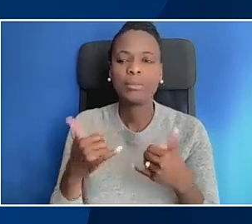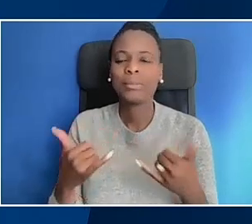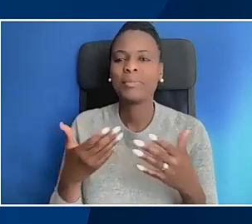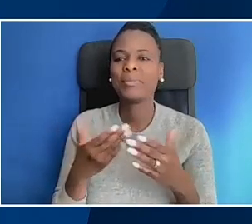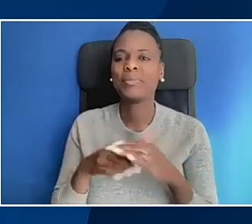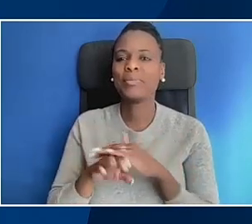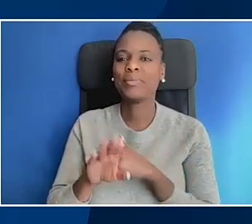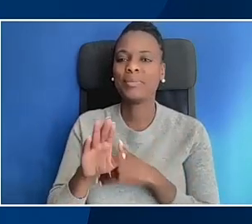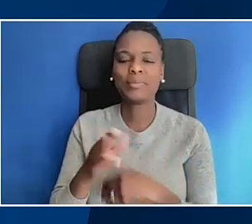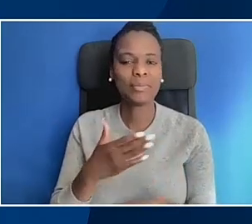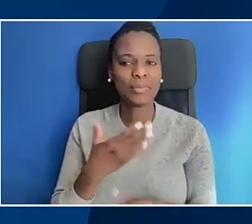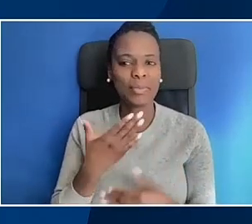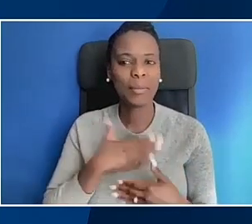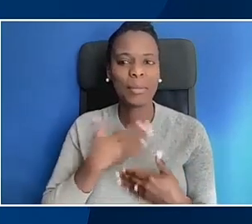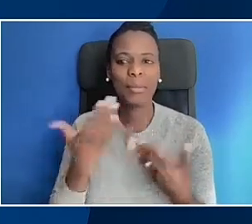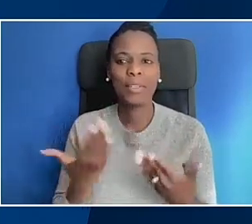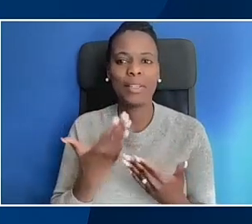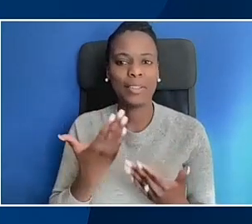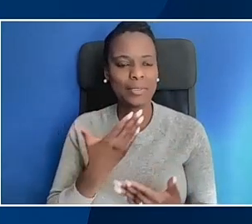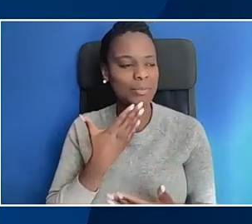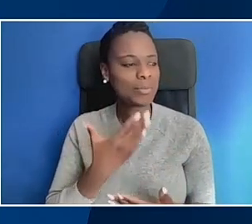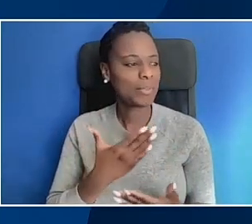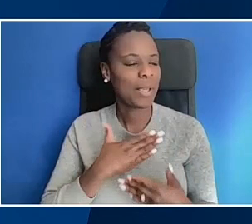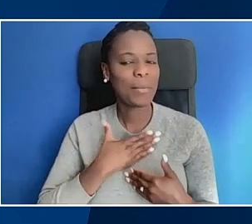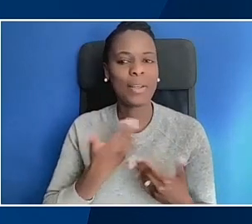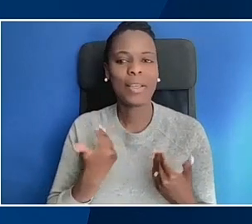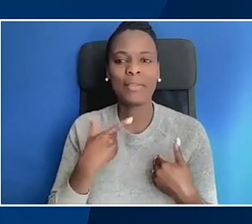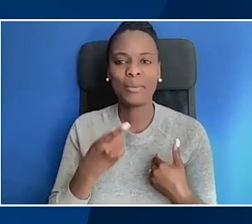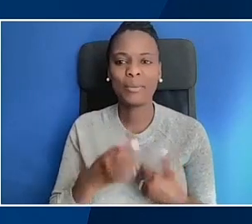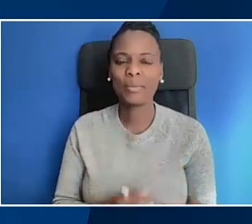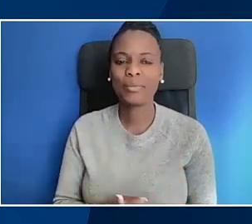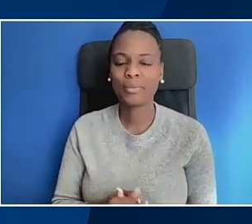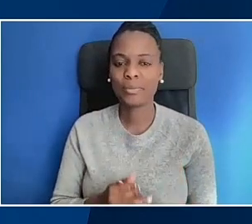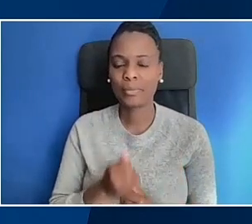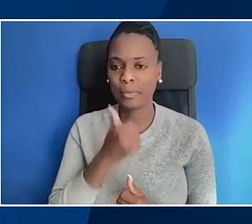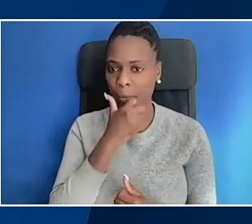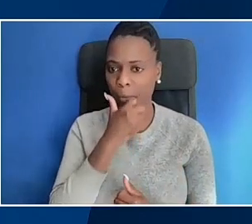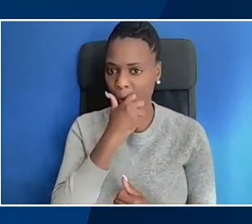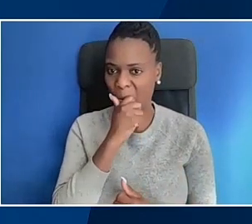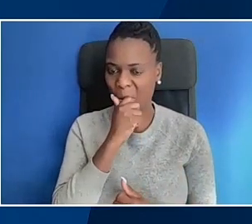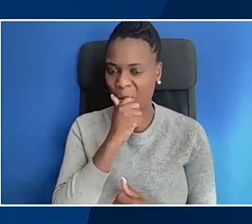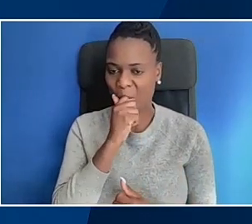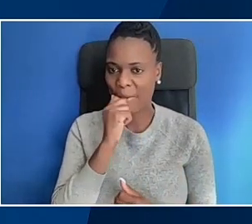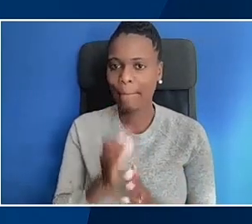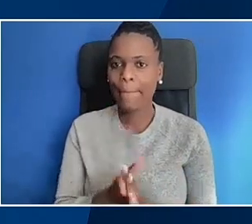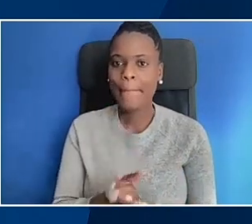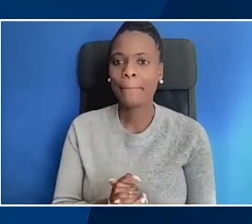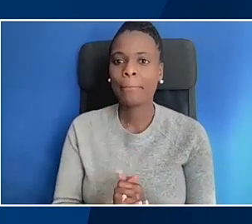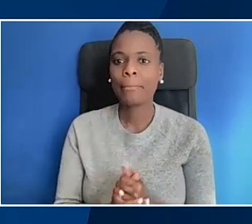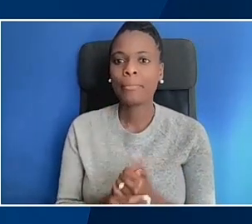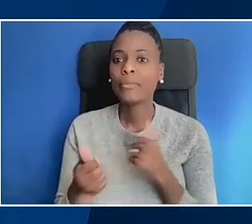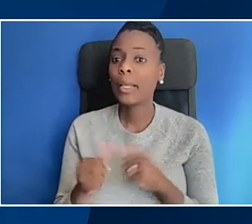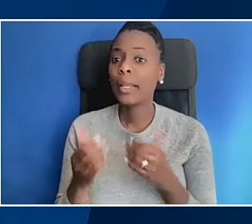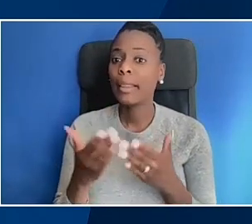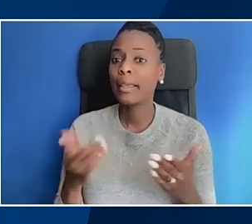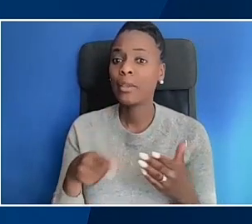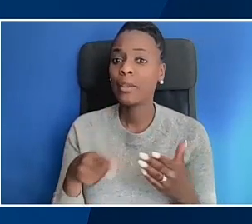Thank you. Okay. Anything that you all have heard from your constituency groups or that you'd like to share at this time?